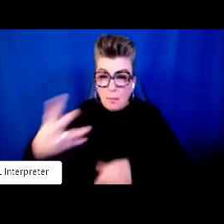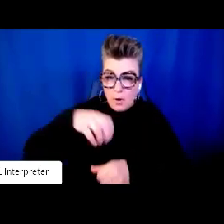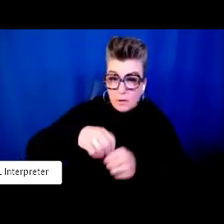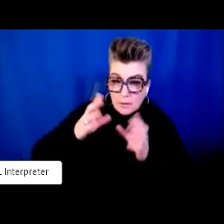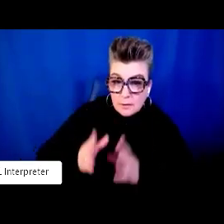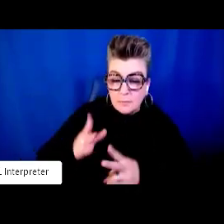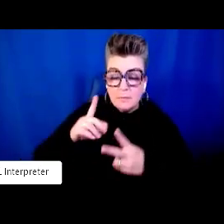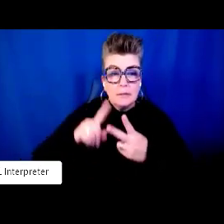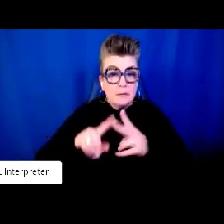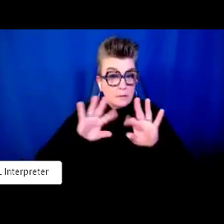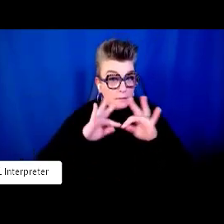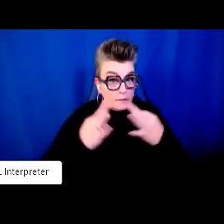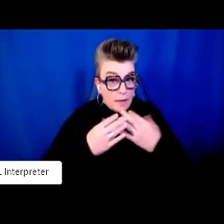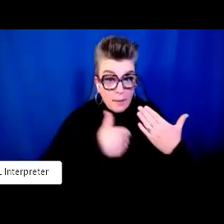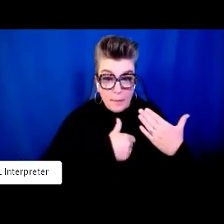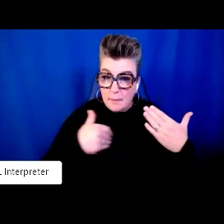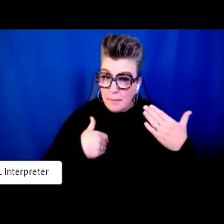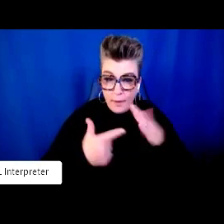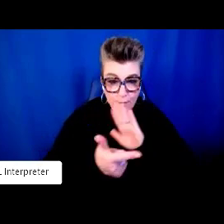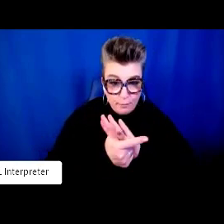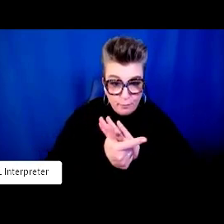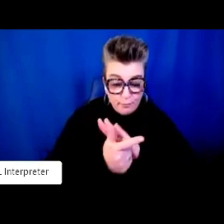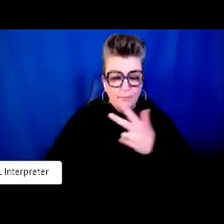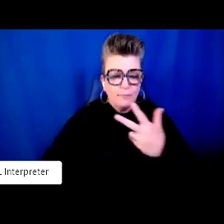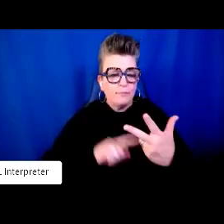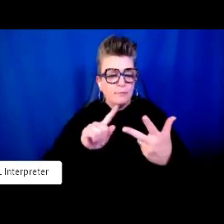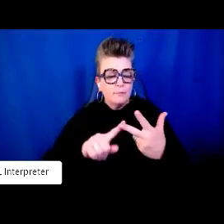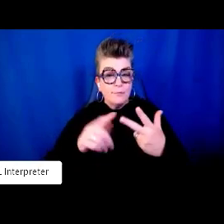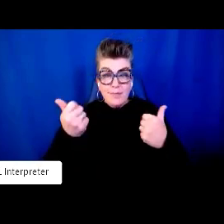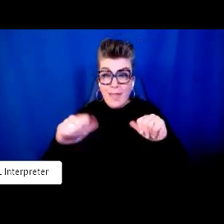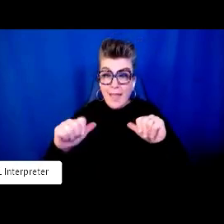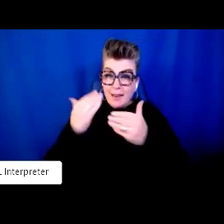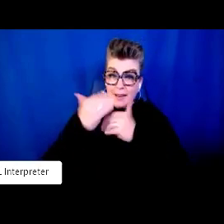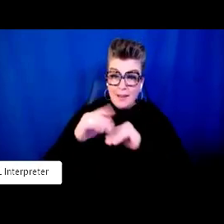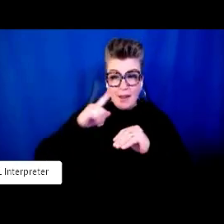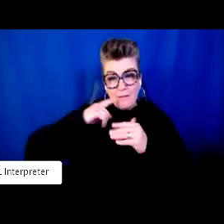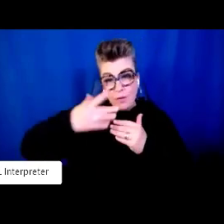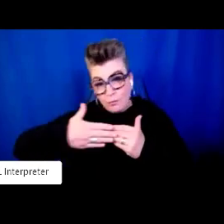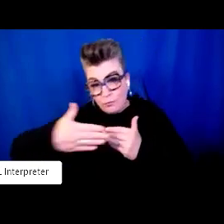and actually communicating any limitations on subsequent use. Elyse Sullivan: Thanks, Taunton.